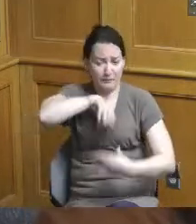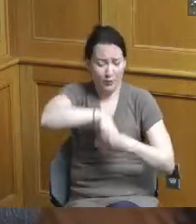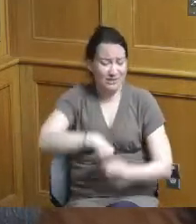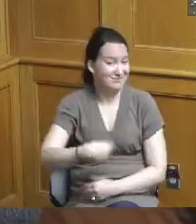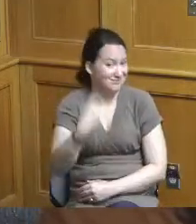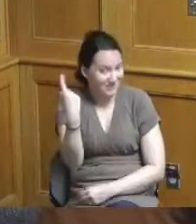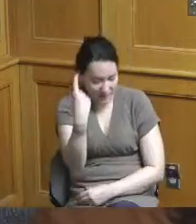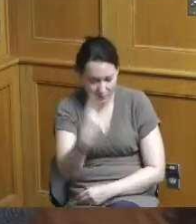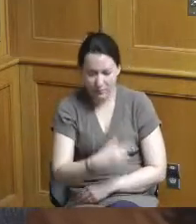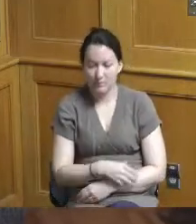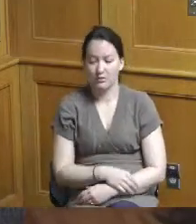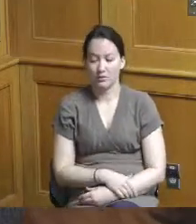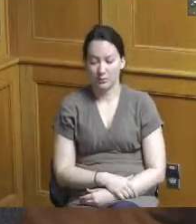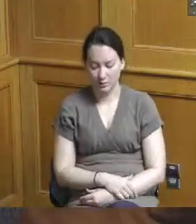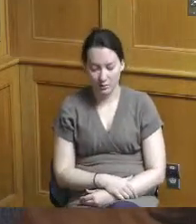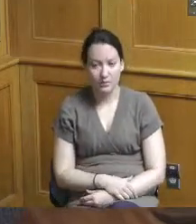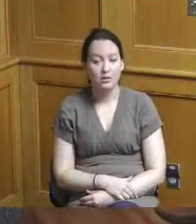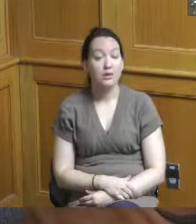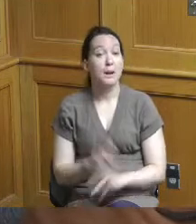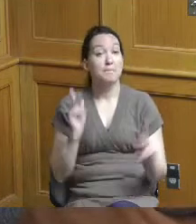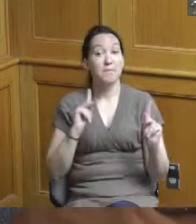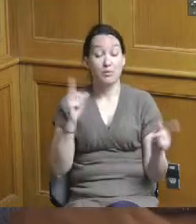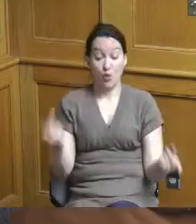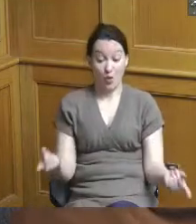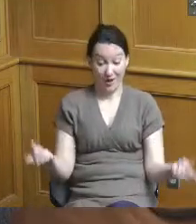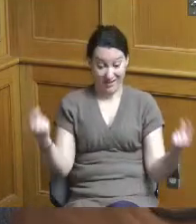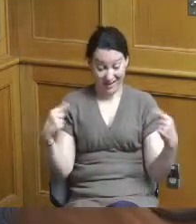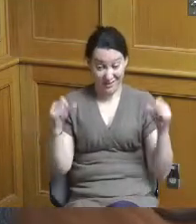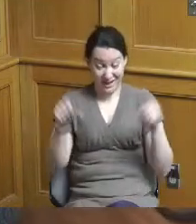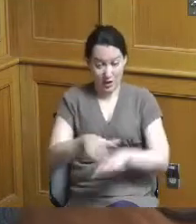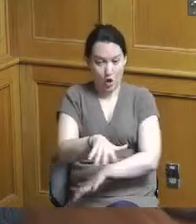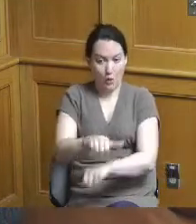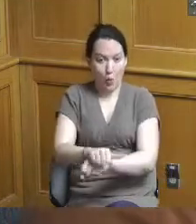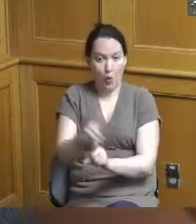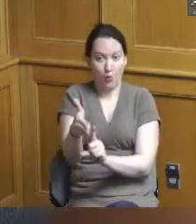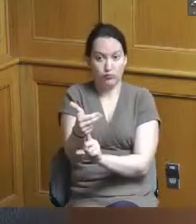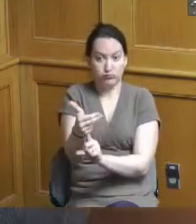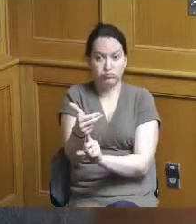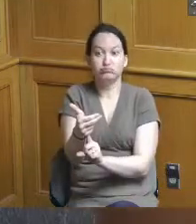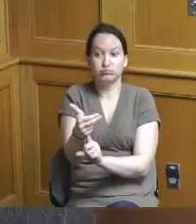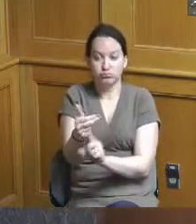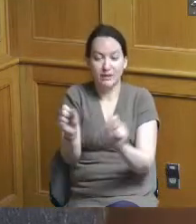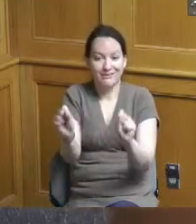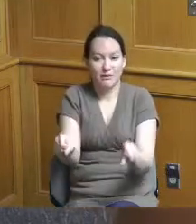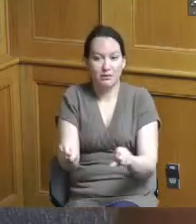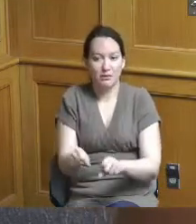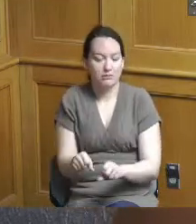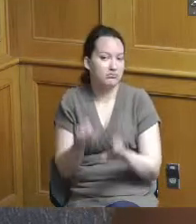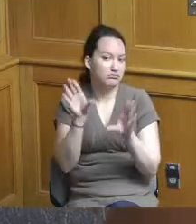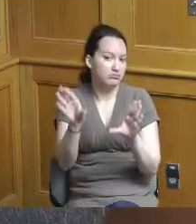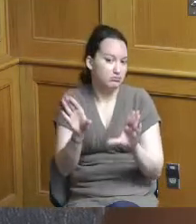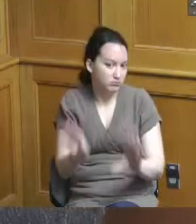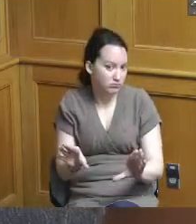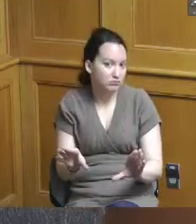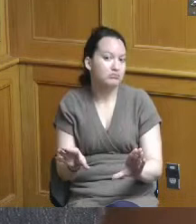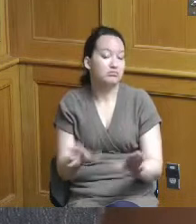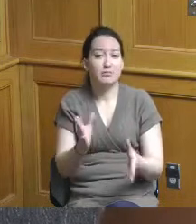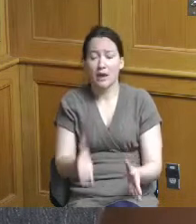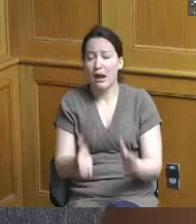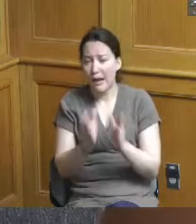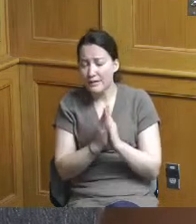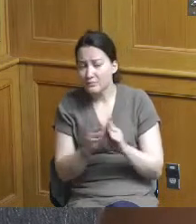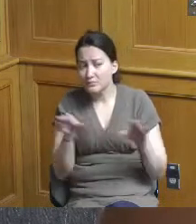and having people come and book these hotel rooms would be great and so I'm asking for us